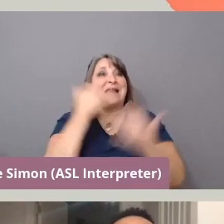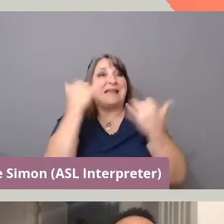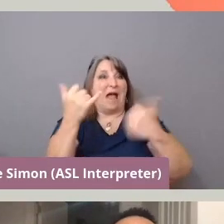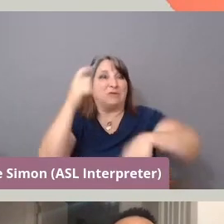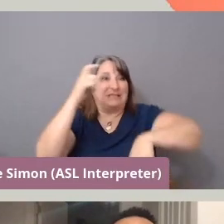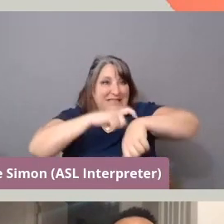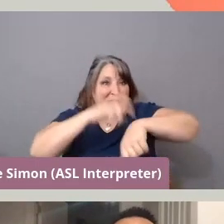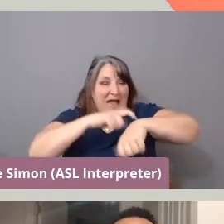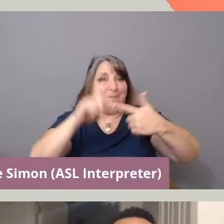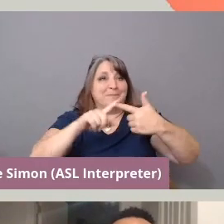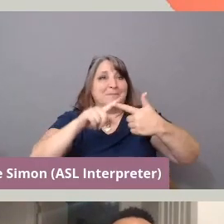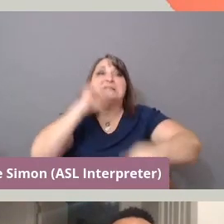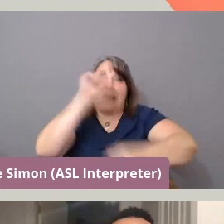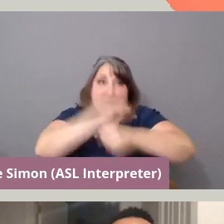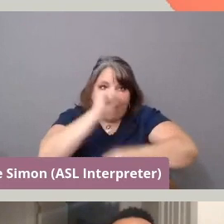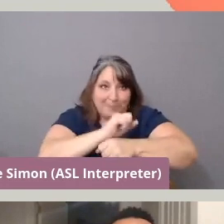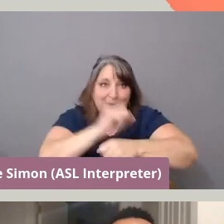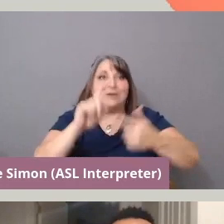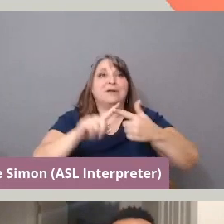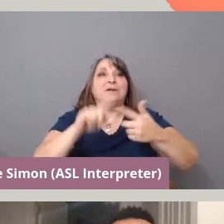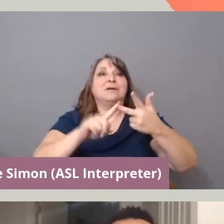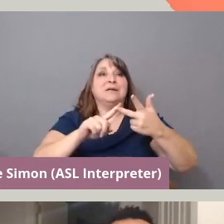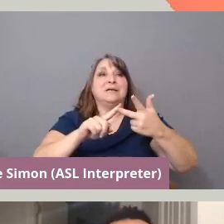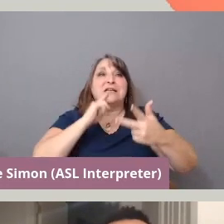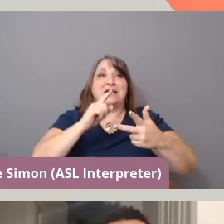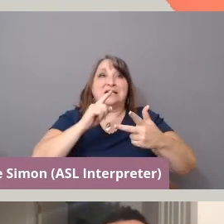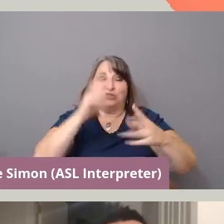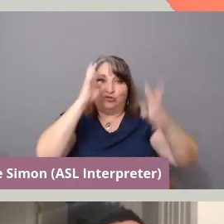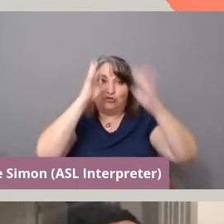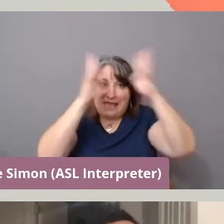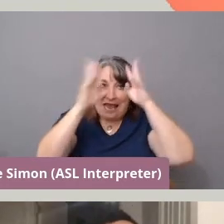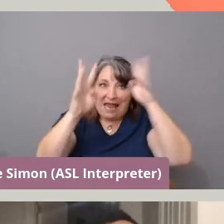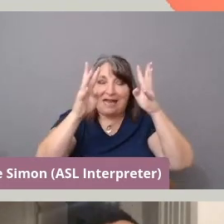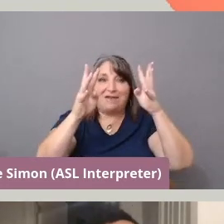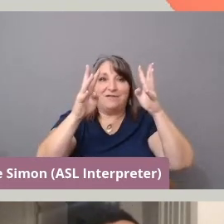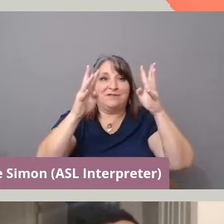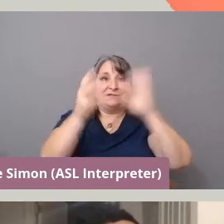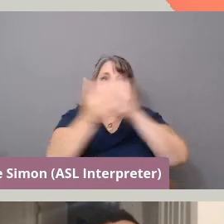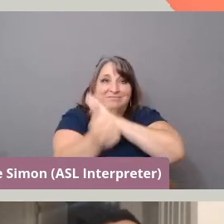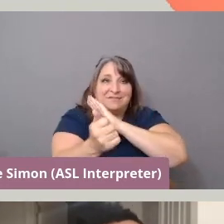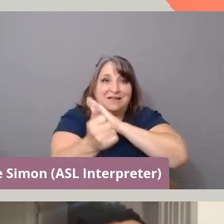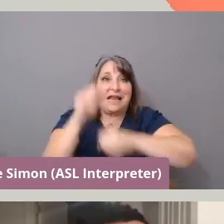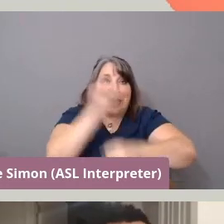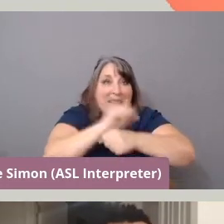it's labor, it's creative labor, it's all of you, right?